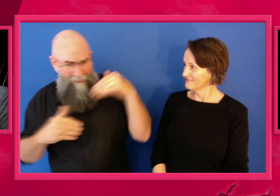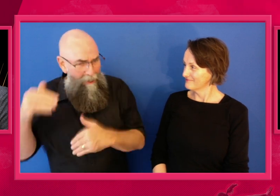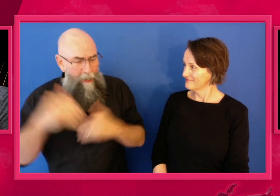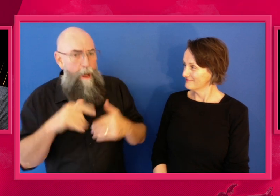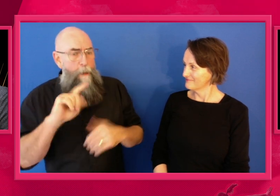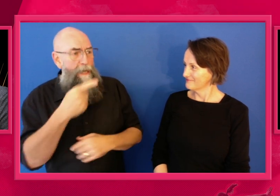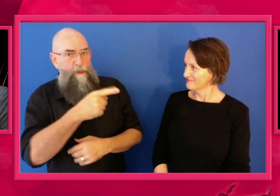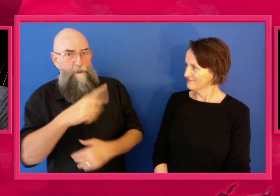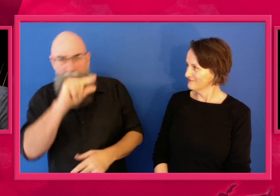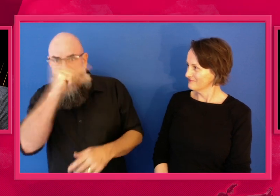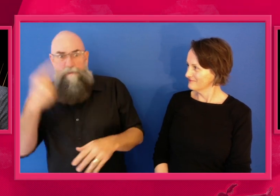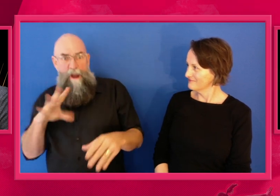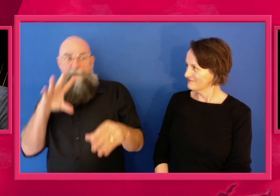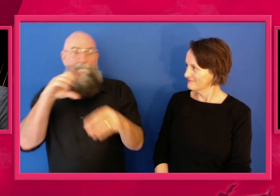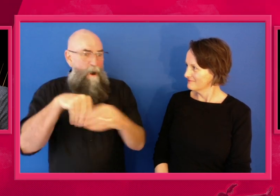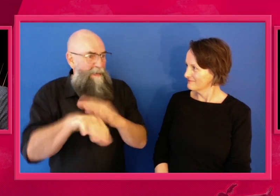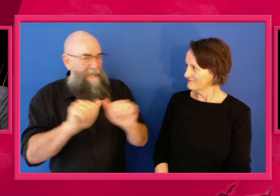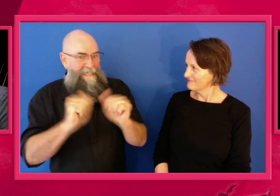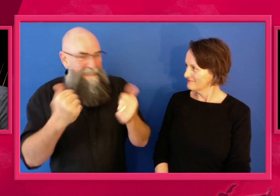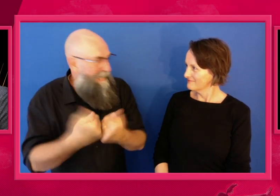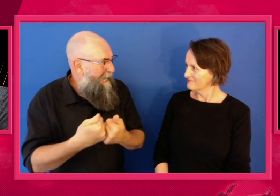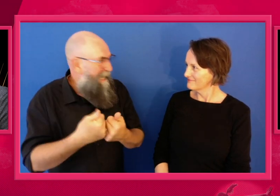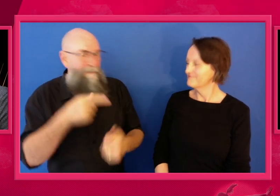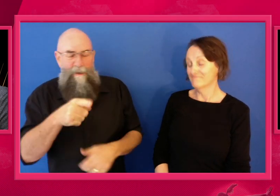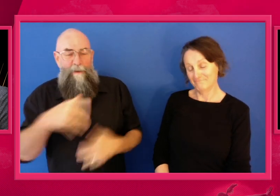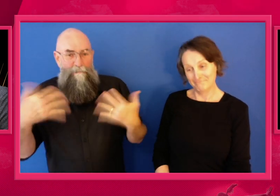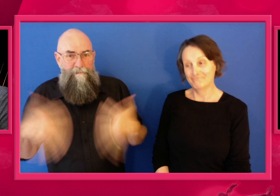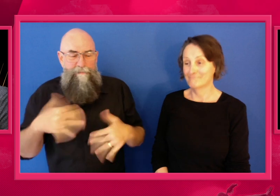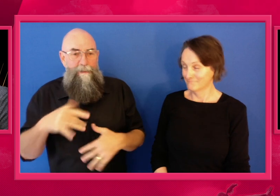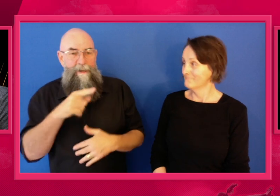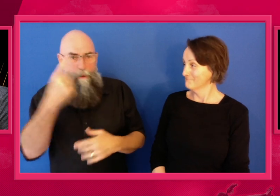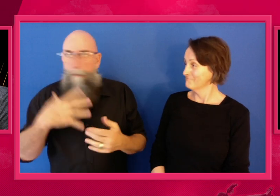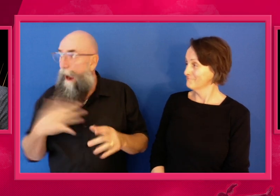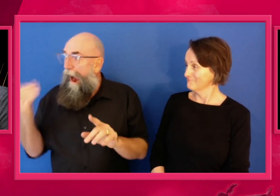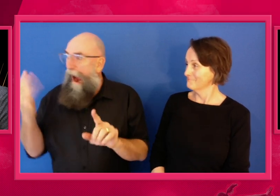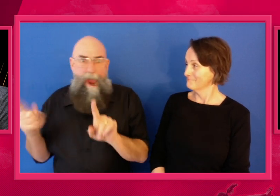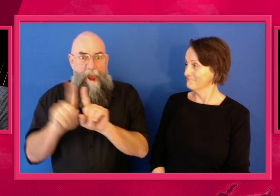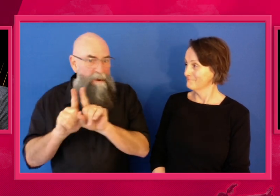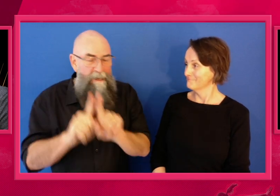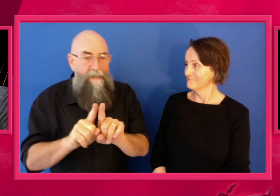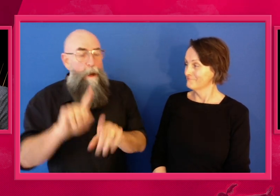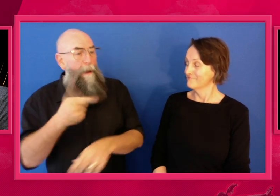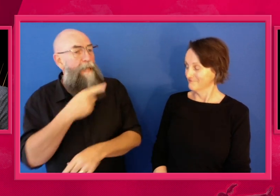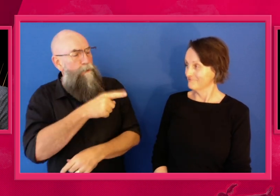and you've just thought, you've thought, I'm gonna start recruiting again. So you've went straight to the javelin. Congratulations.